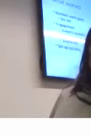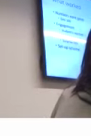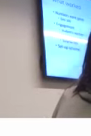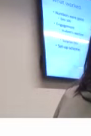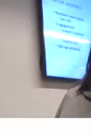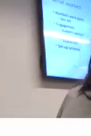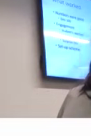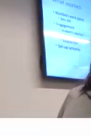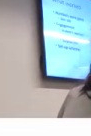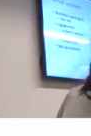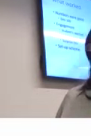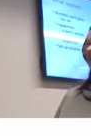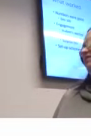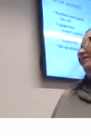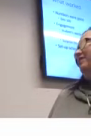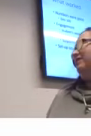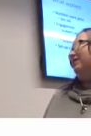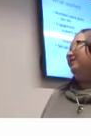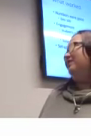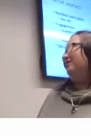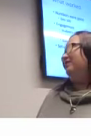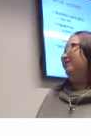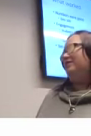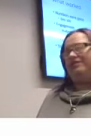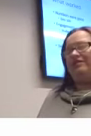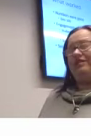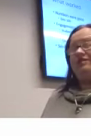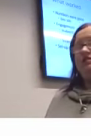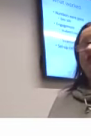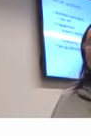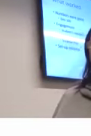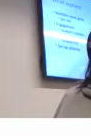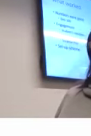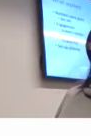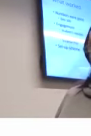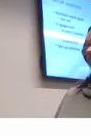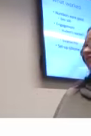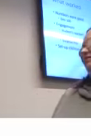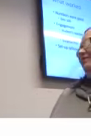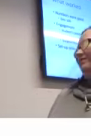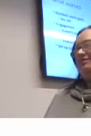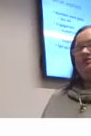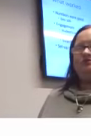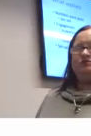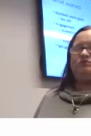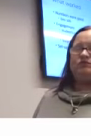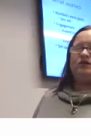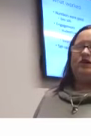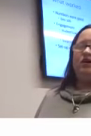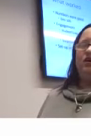It was -- it was very edifying as someone that created it as an instructor for this class to see really, just a lot of strong reaction. And a lot of beginnings of understanding.